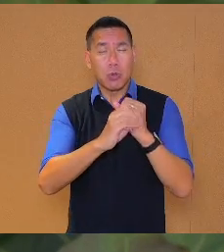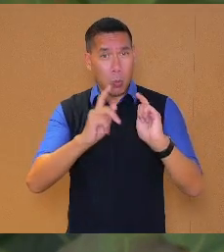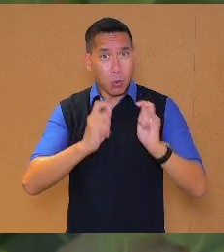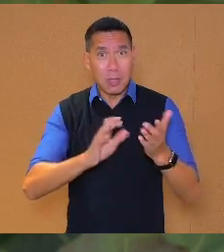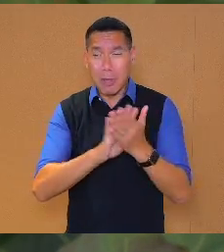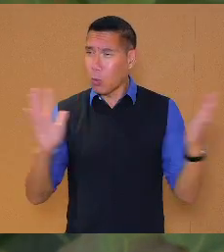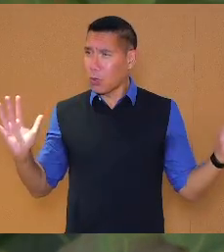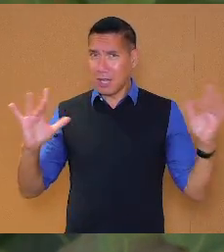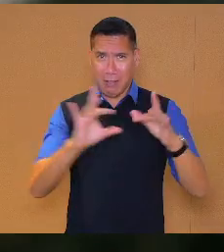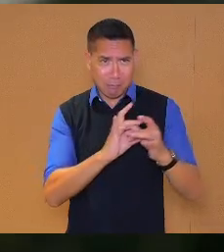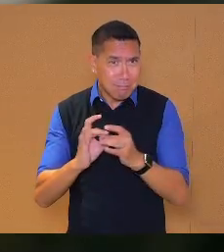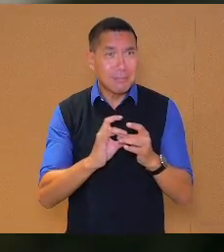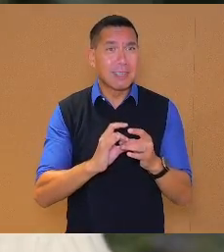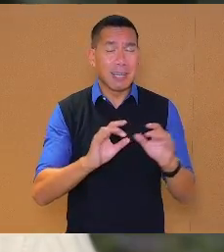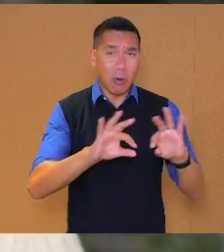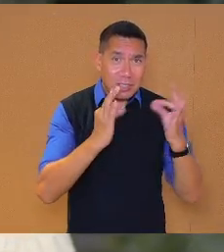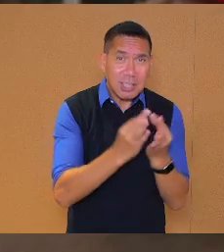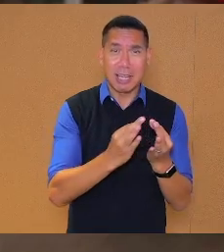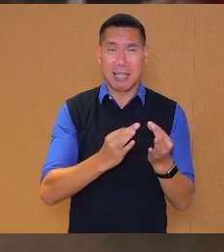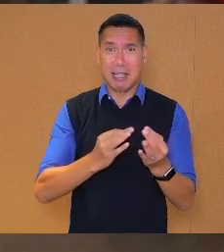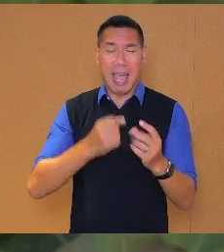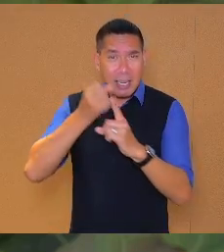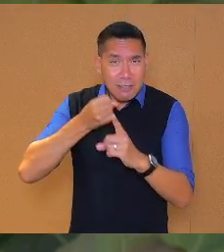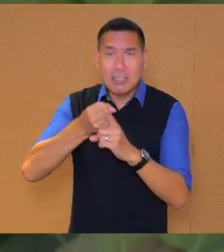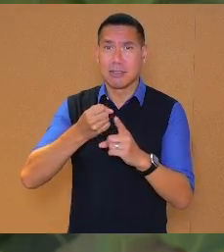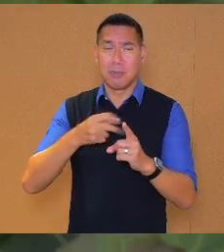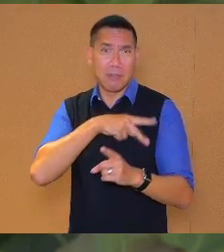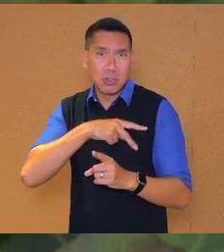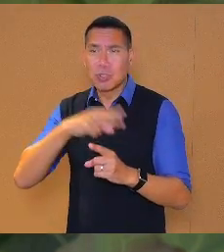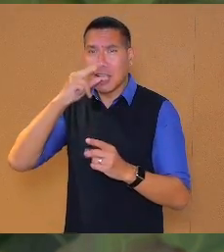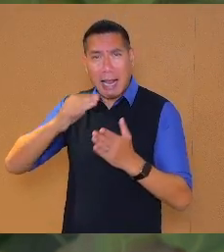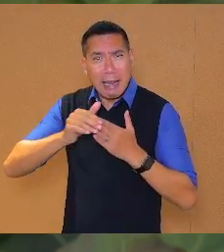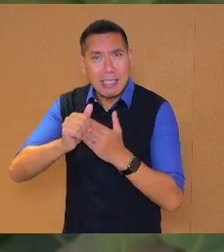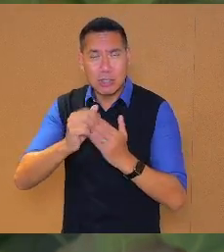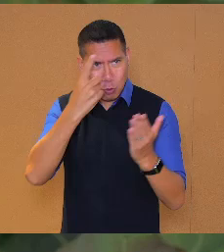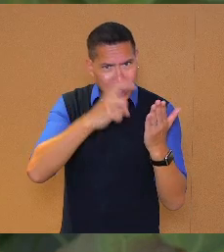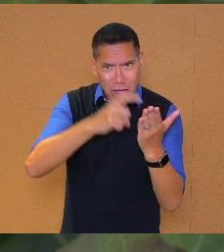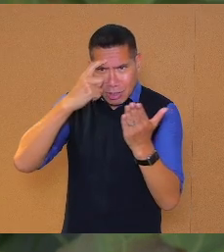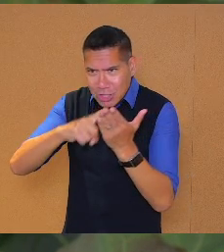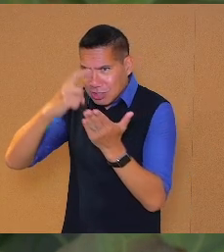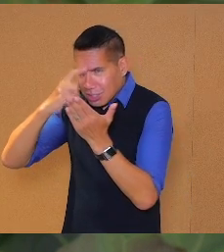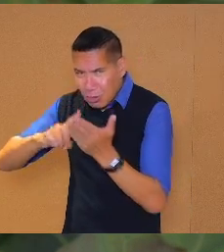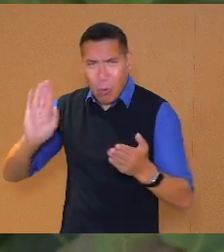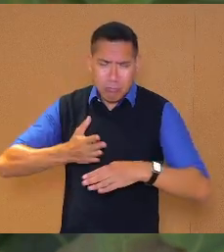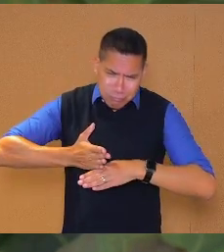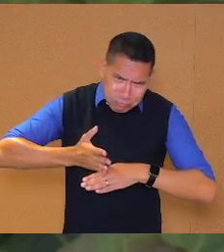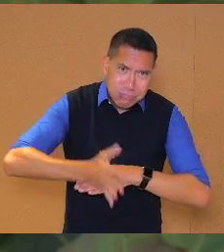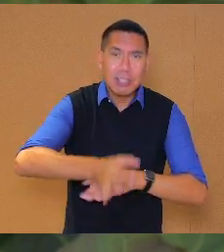supporting their communities to thrive. The Victorian health promotion awards brings us all together, organisations, activists, professionals, and young leaders to recognise those working tirelessly to improve